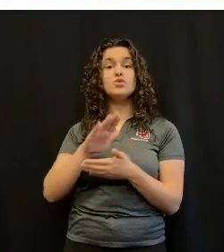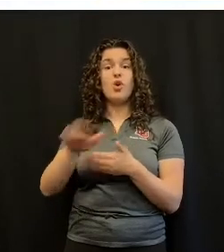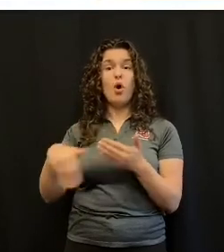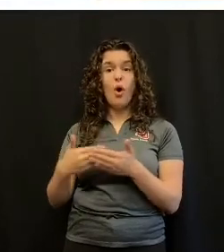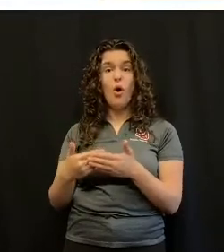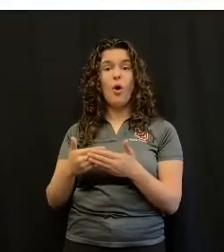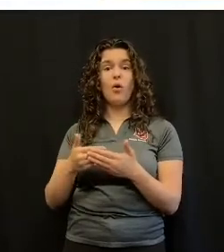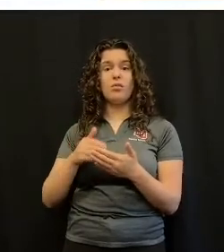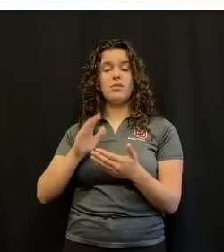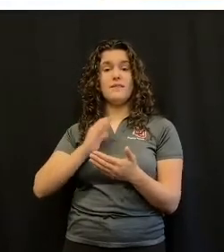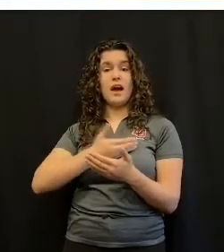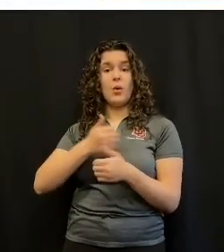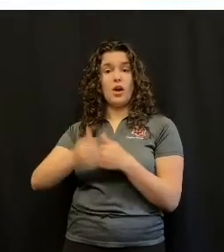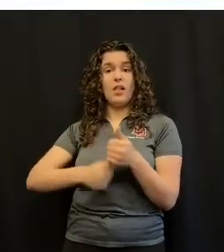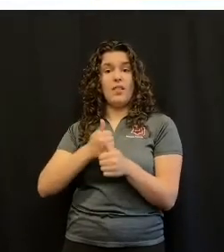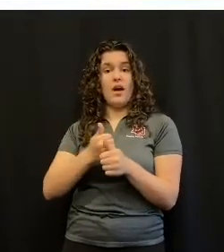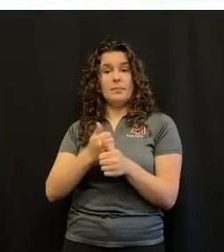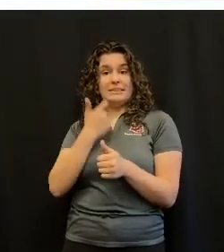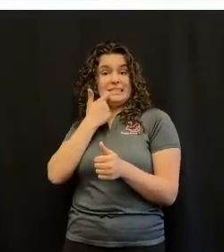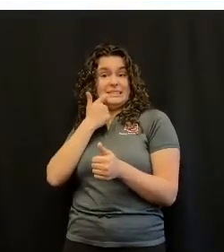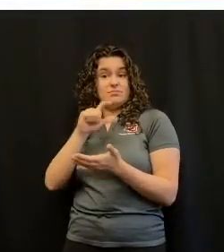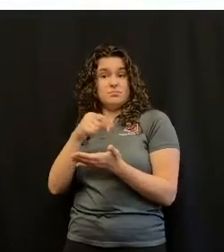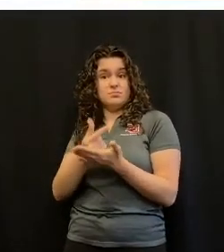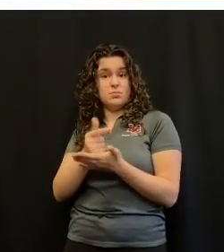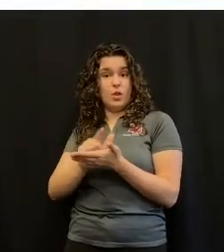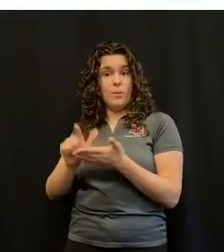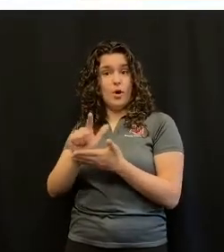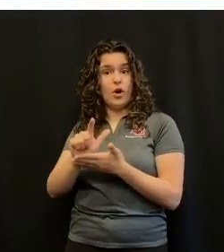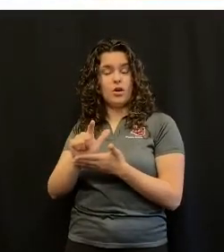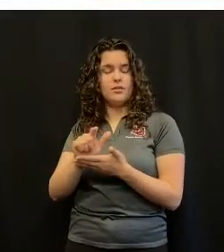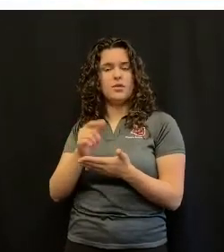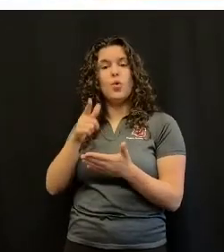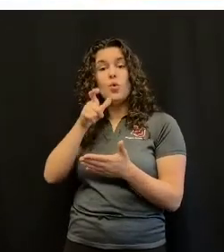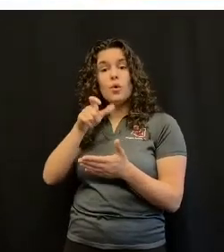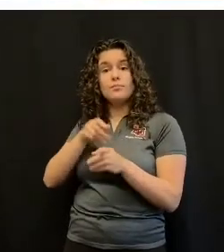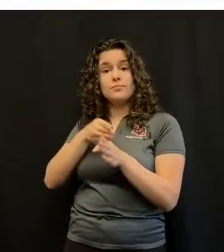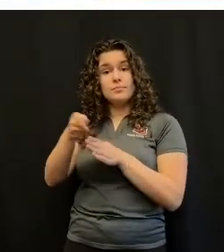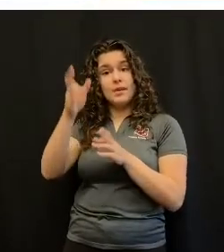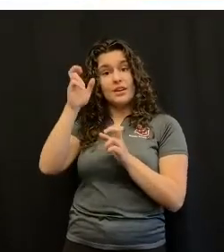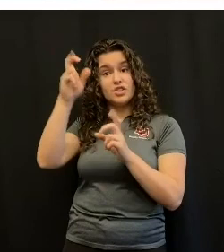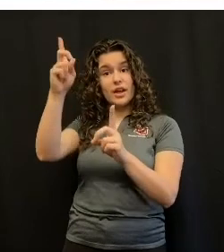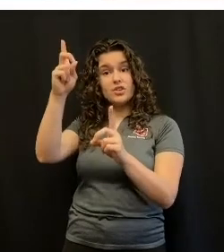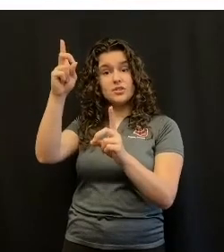our recent alums at Lamar University, our education alums, we are one of the largest providers